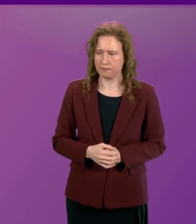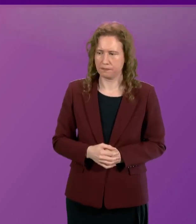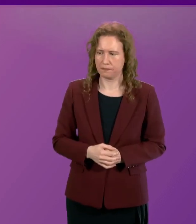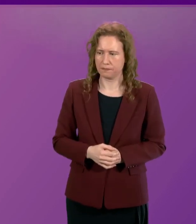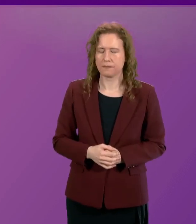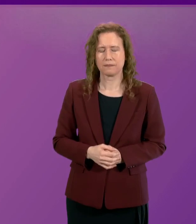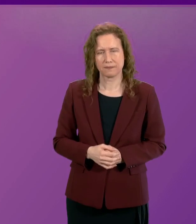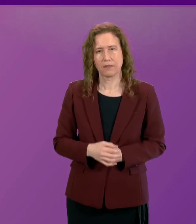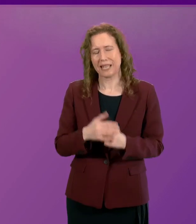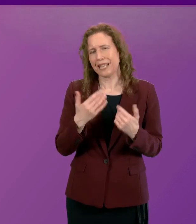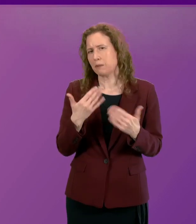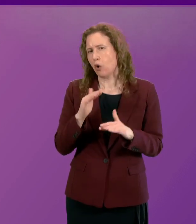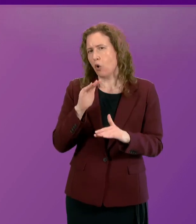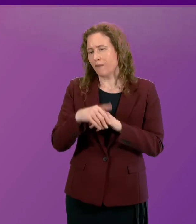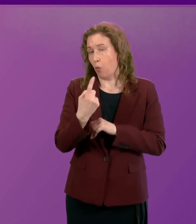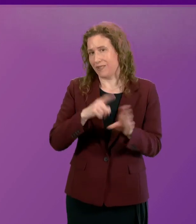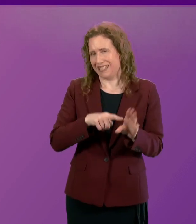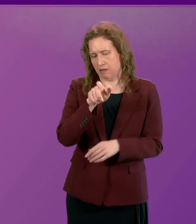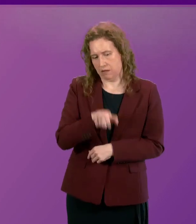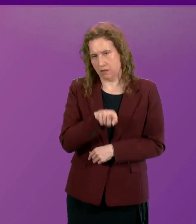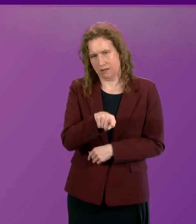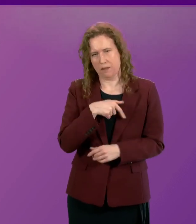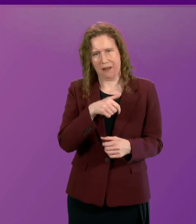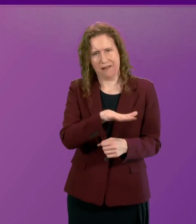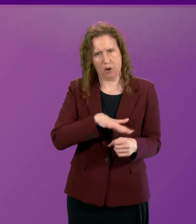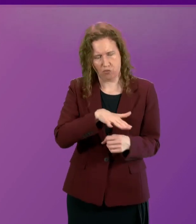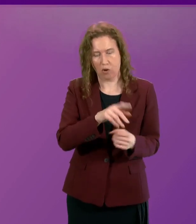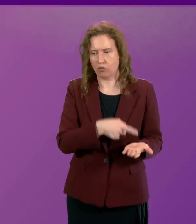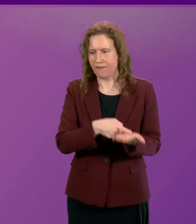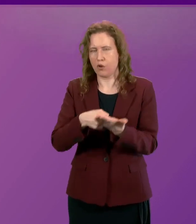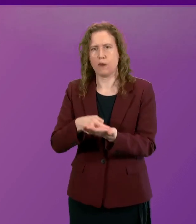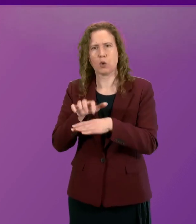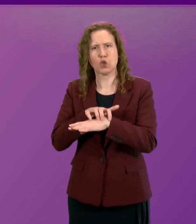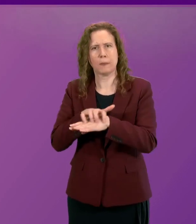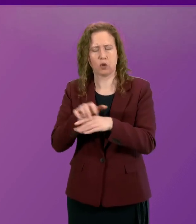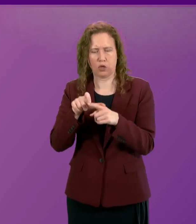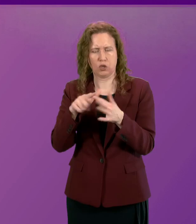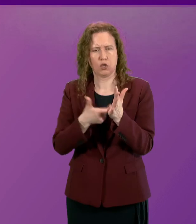It has been more than a year since my constituent was referred to a dermatologist. He does not know